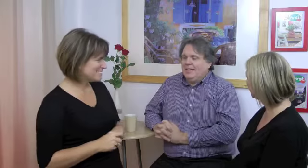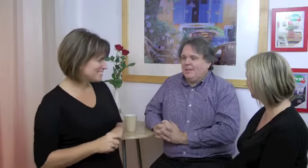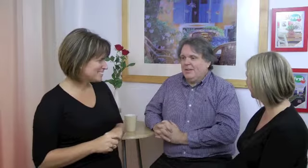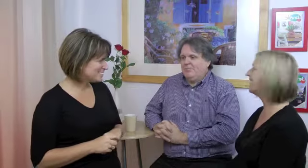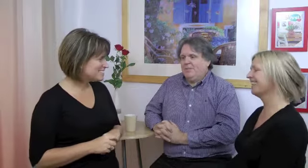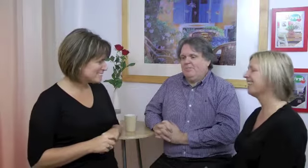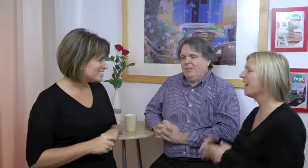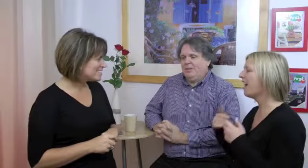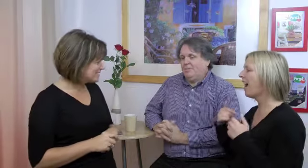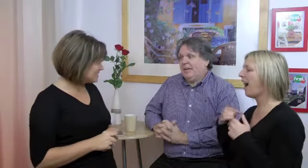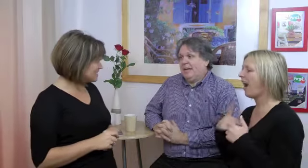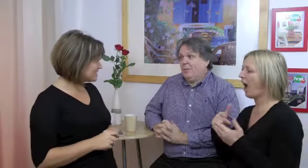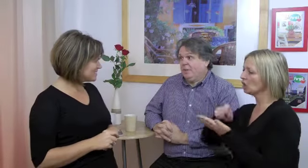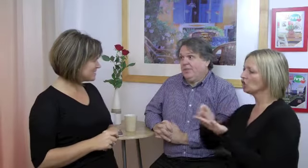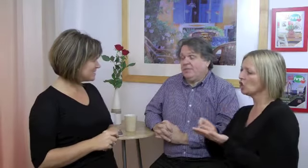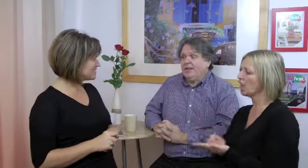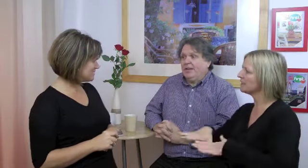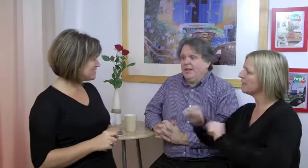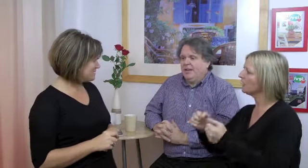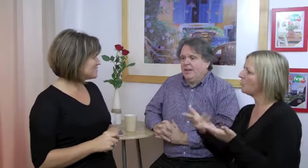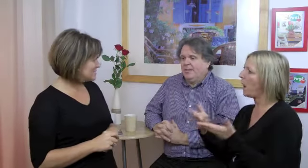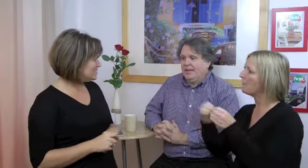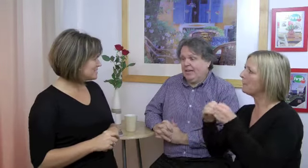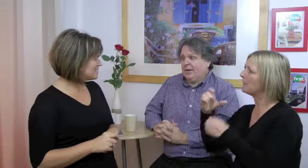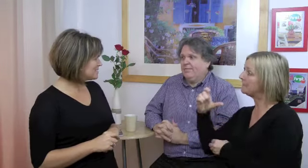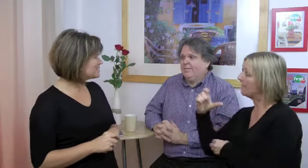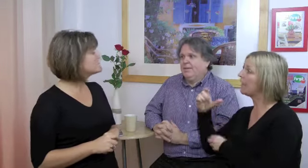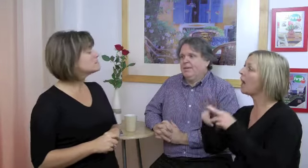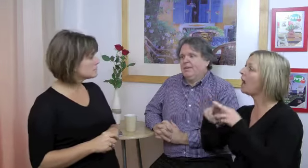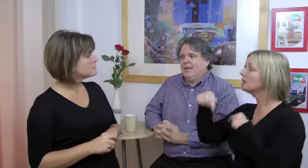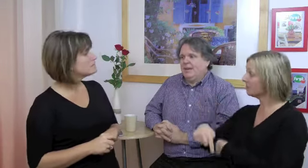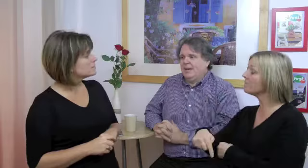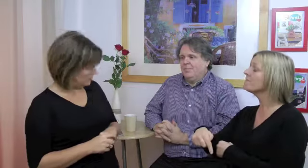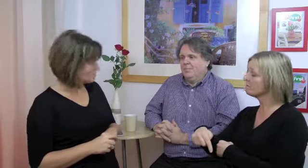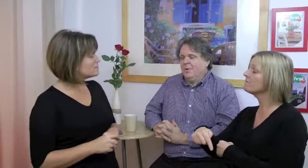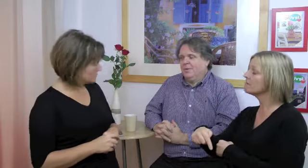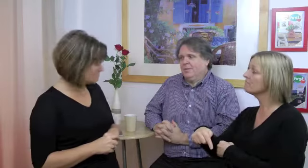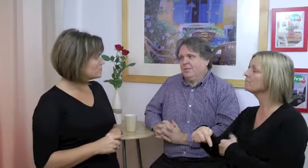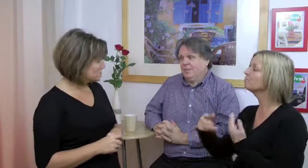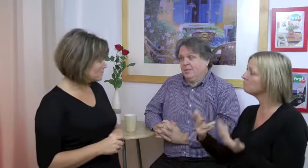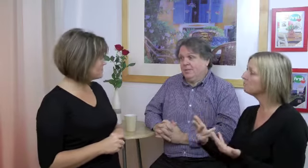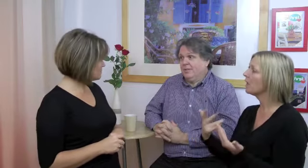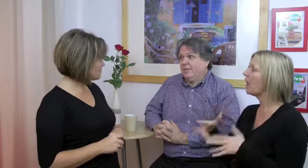Yes my journalism began with the BBC in Cardiff where I was a researcher, and then a journalist